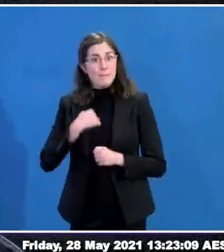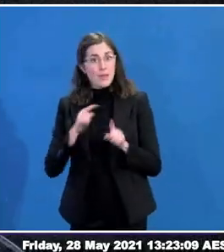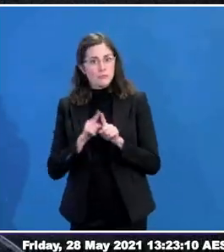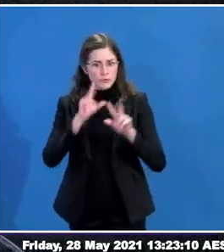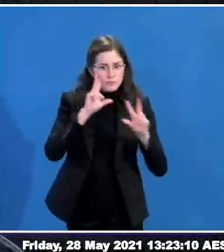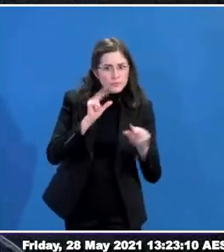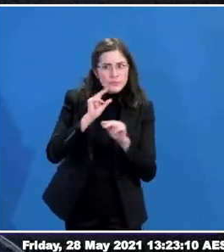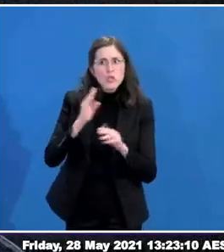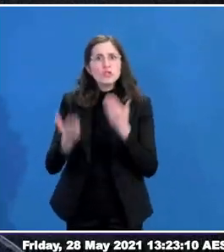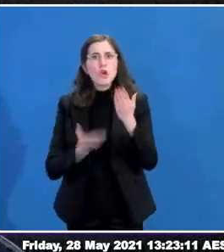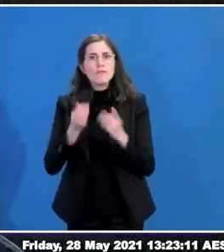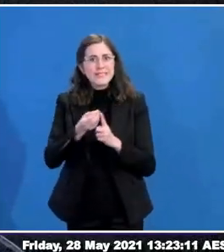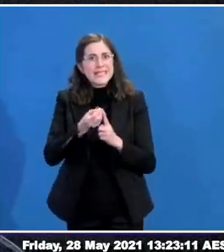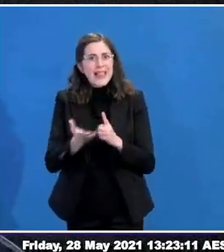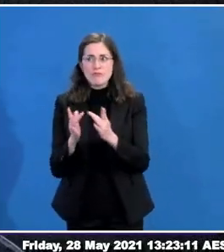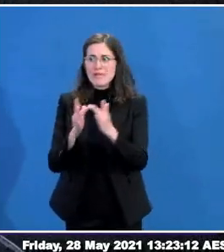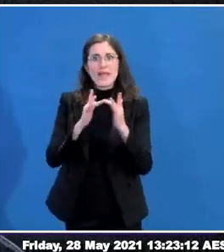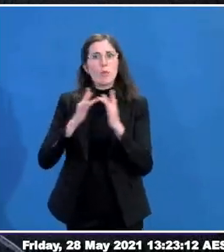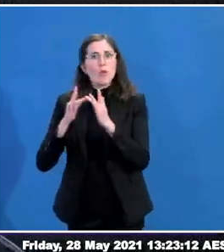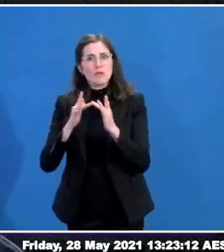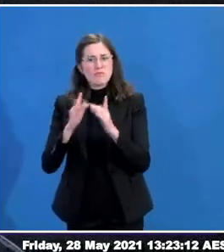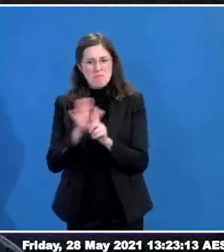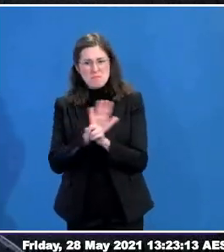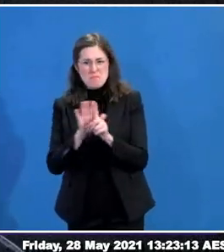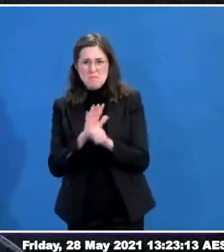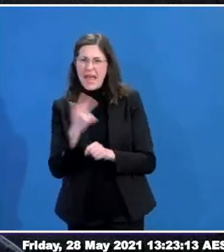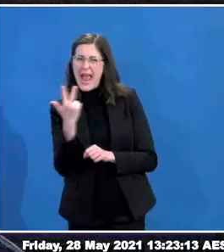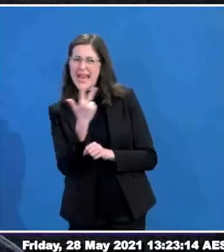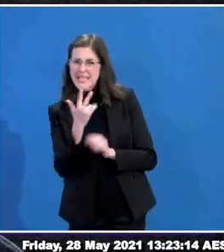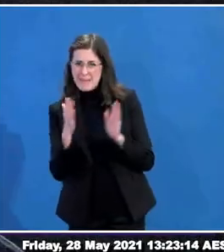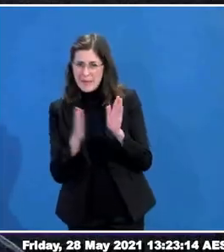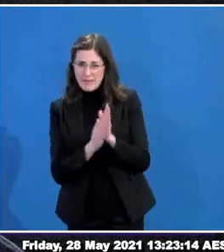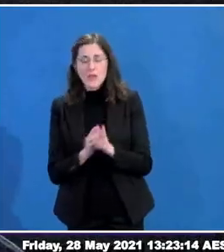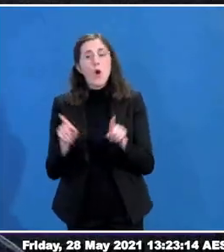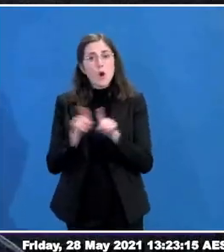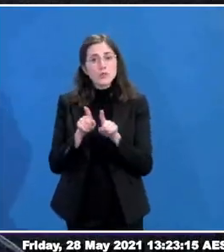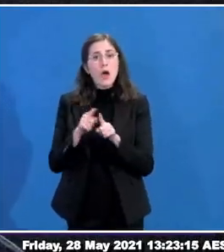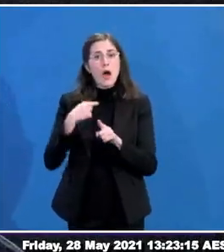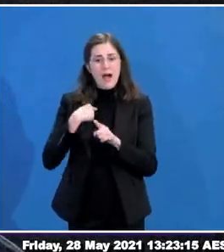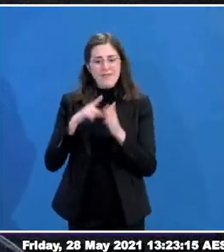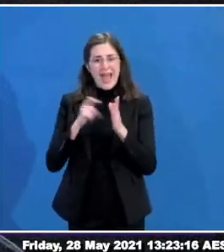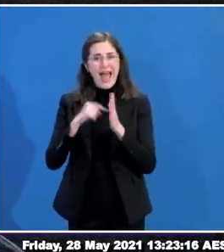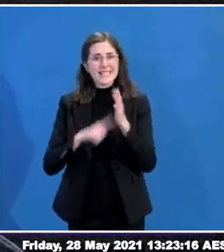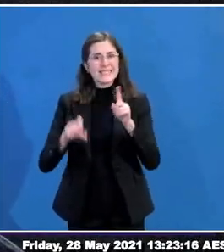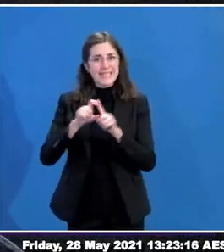delivery network for approximately 18 months, and I've also acted as the deputy CEO looking after our communication, market and